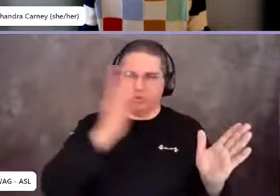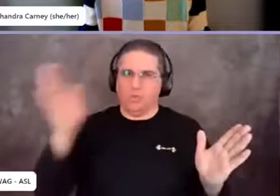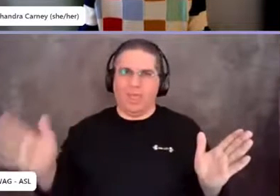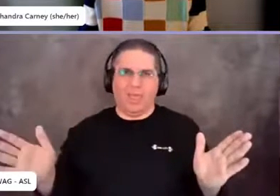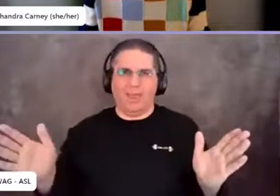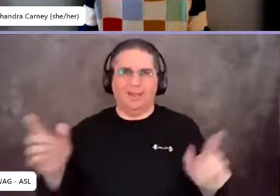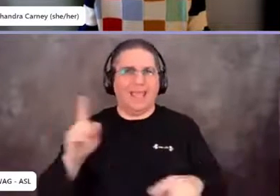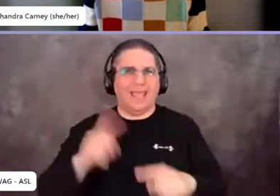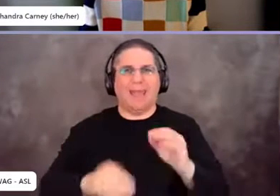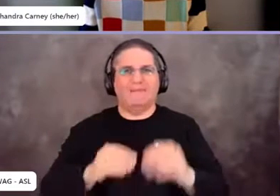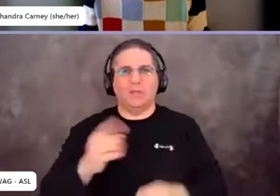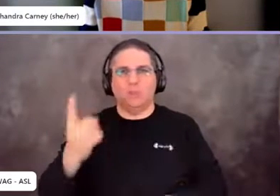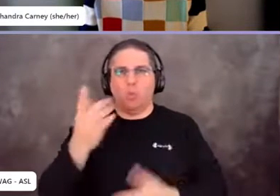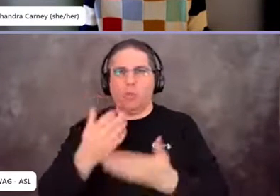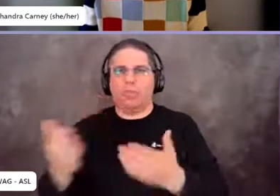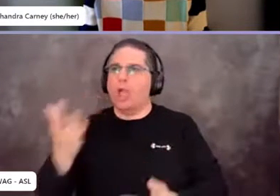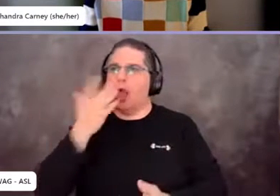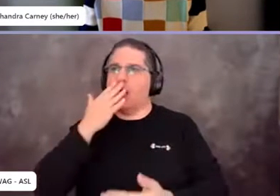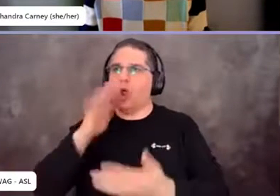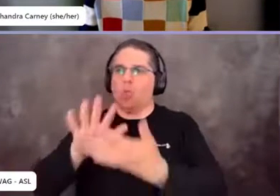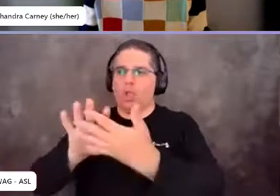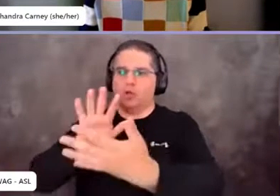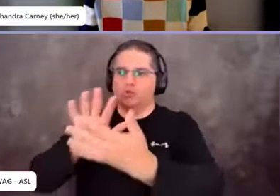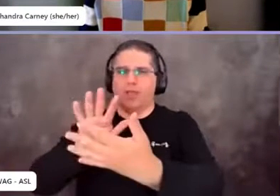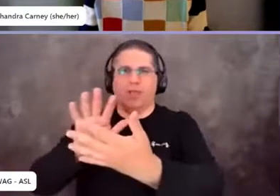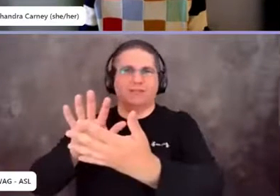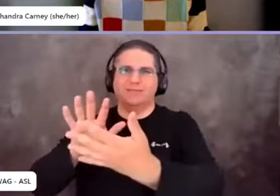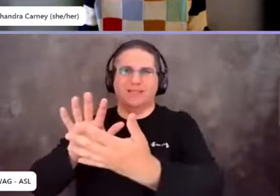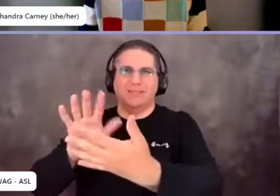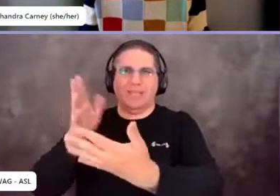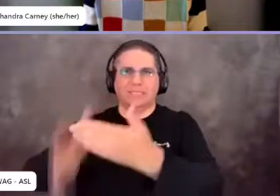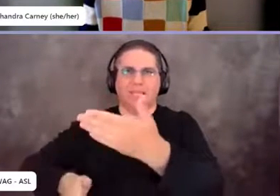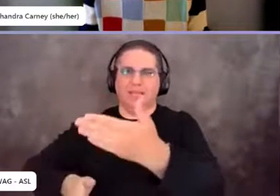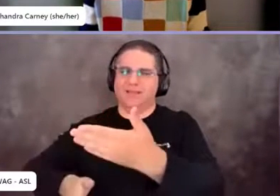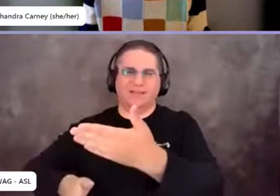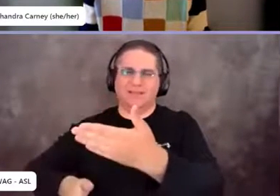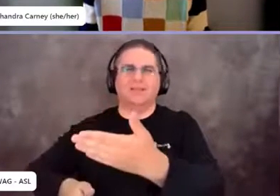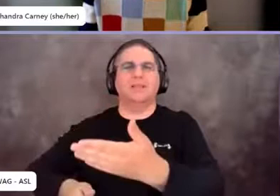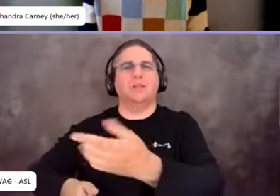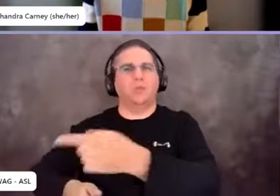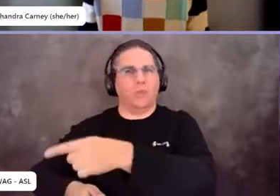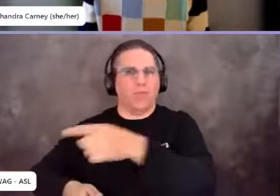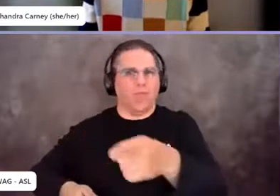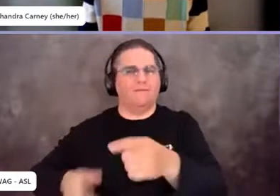standards, then what do we do? So many layers, and it's just end to end you can't just fix